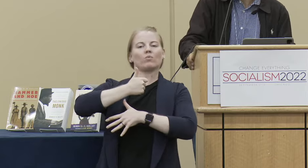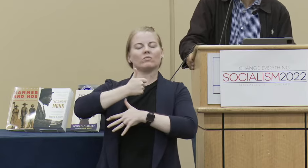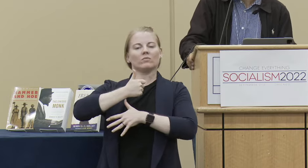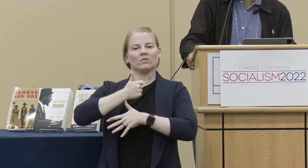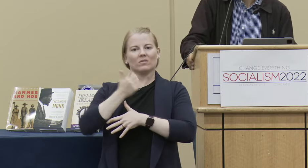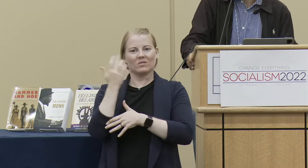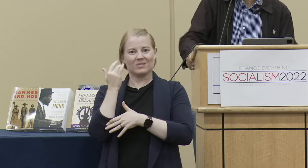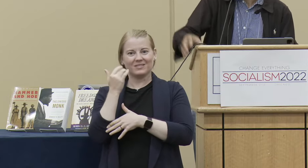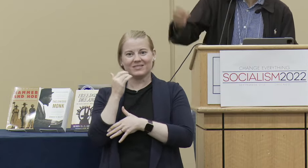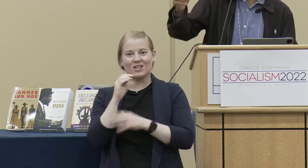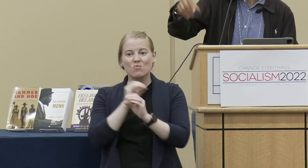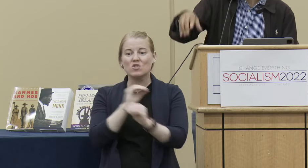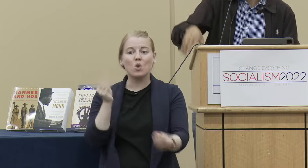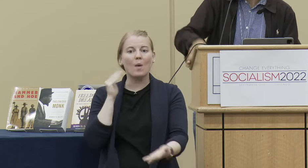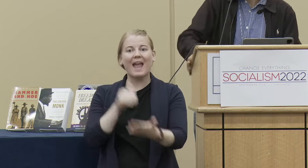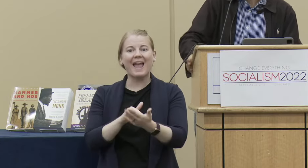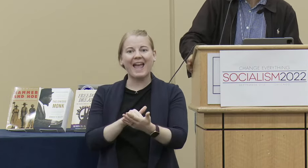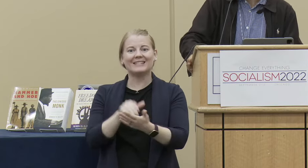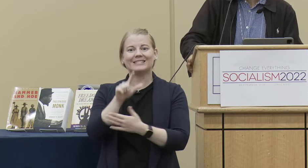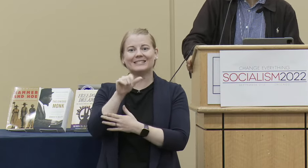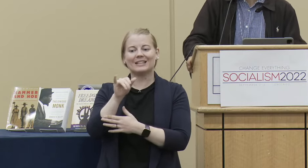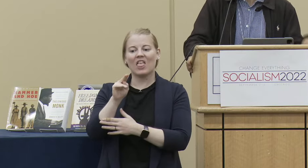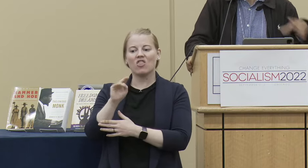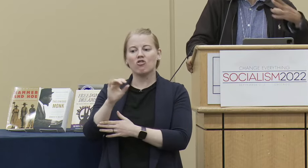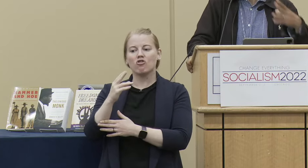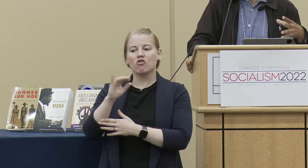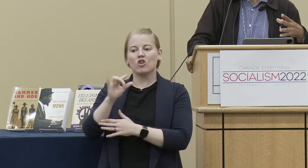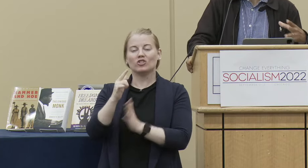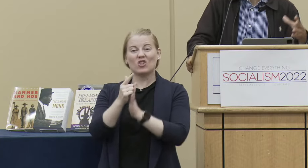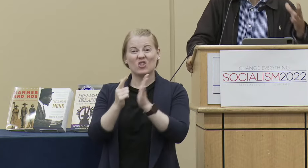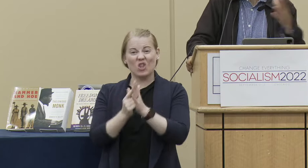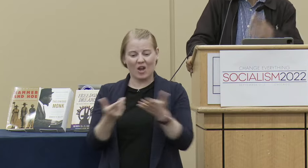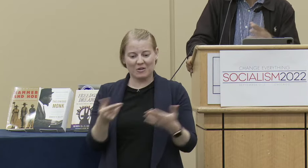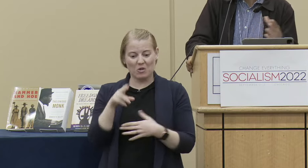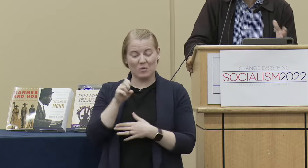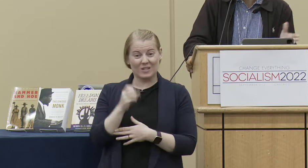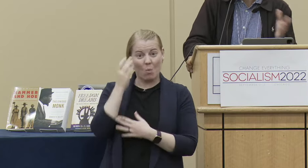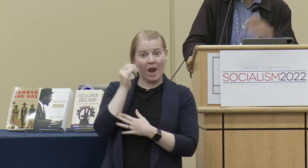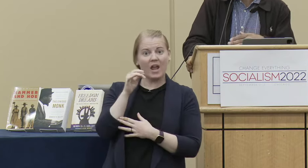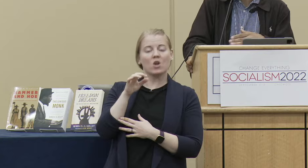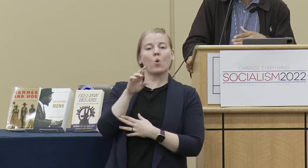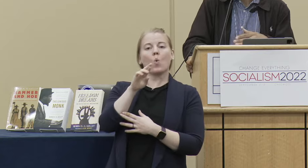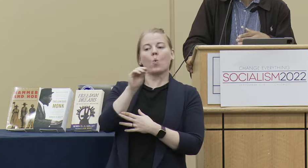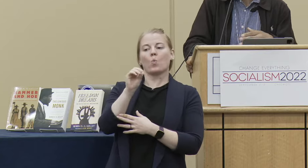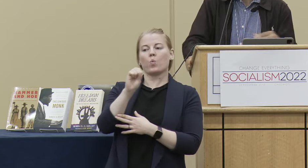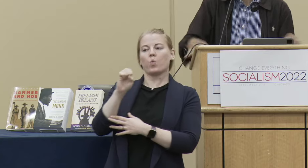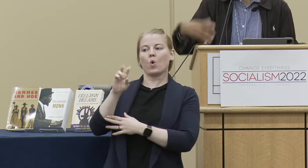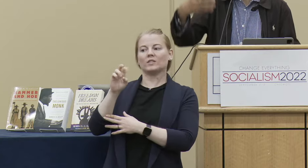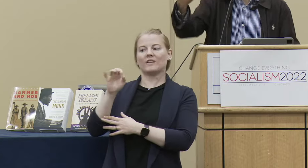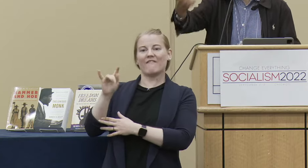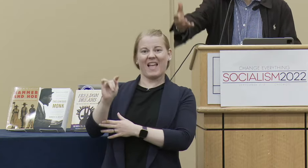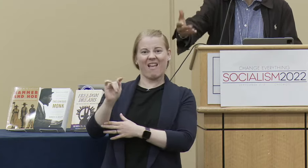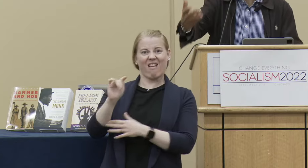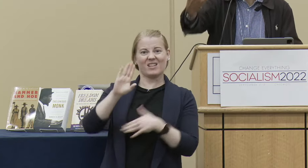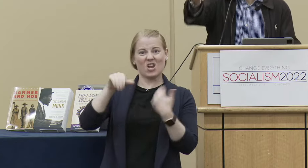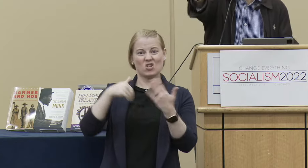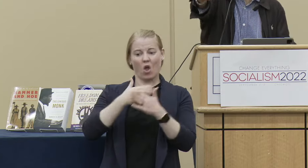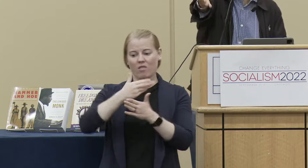committees, because they had the most seniority. The reason there was no anti-lynching law in the United States was